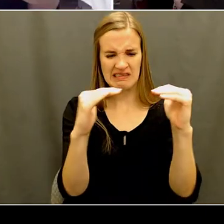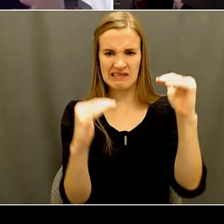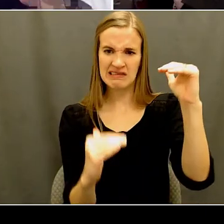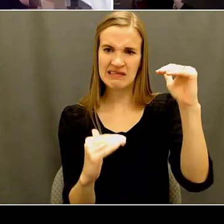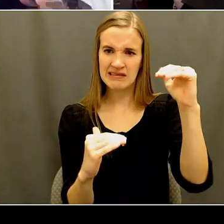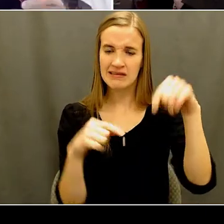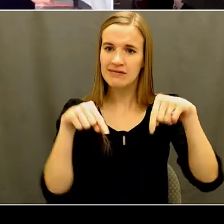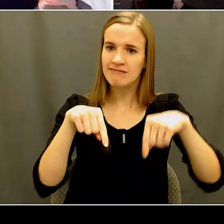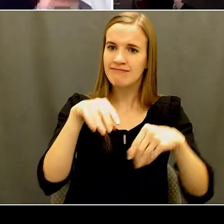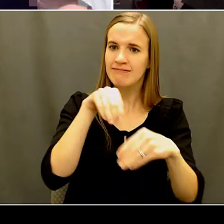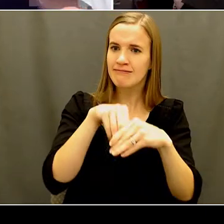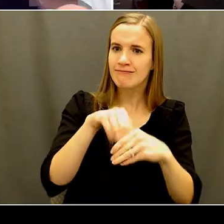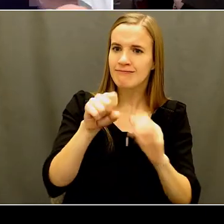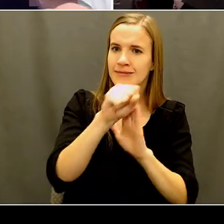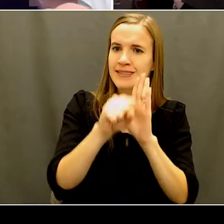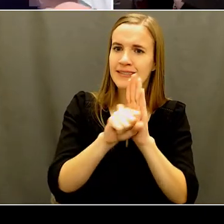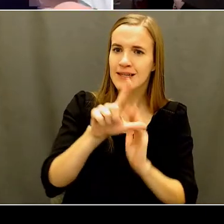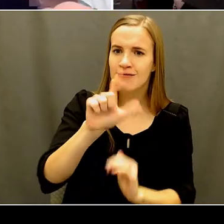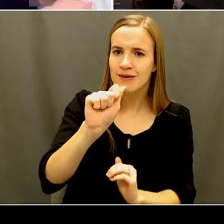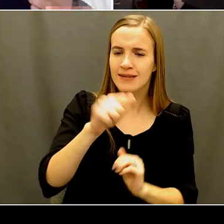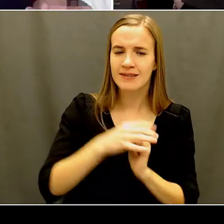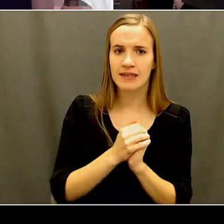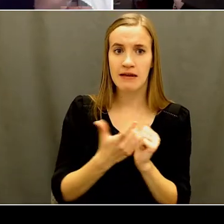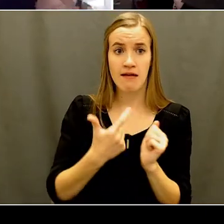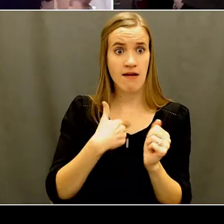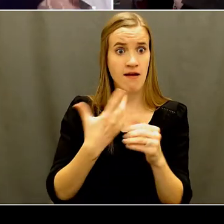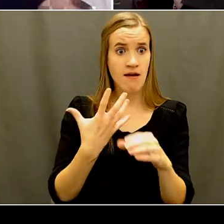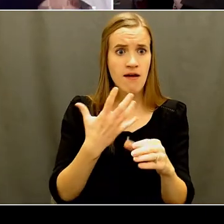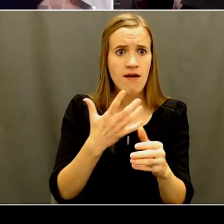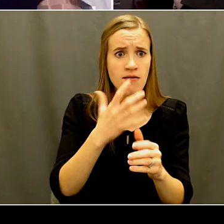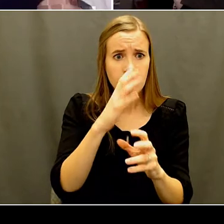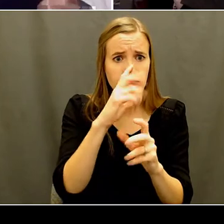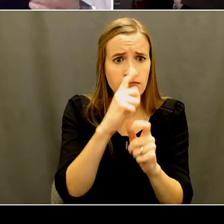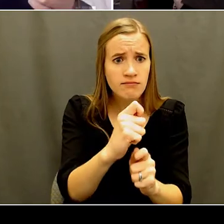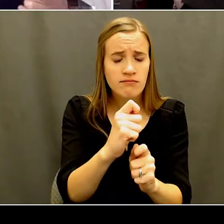brothers both have learning disabilities. And I was witnessing the